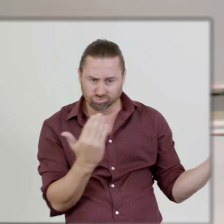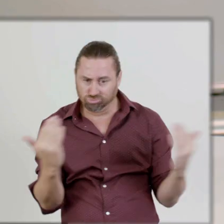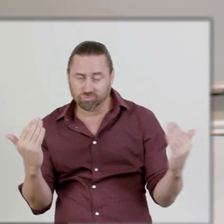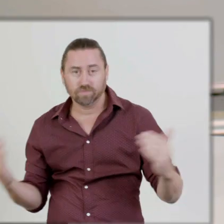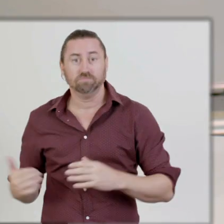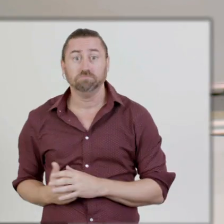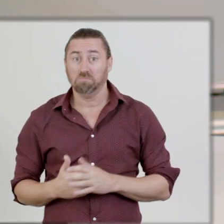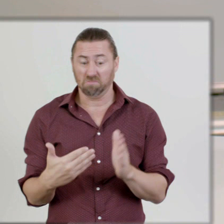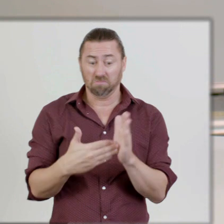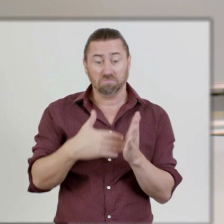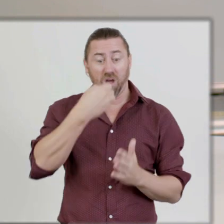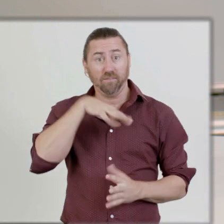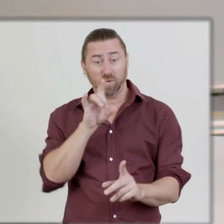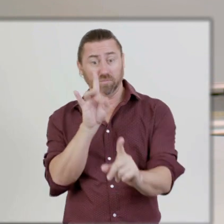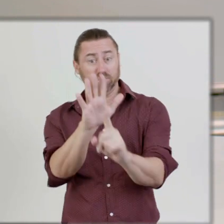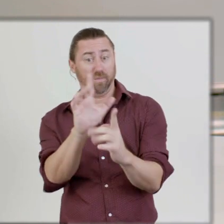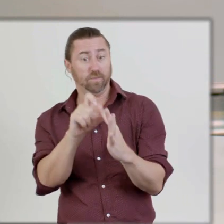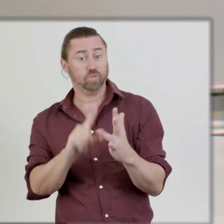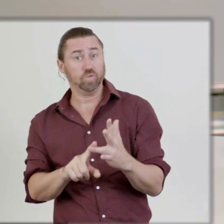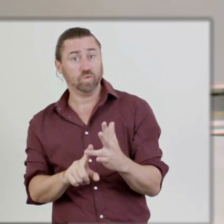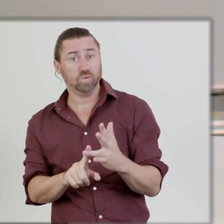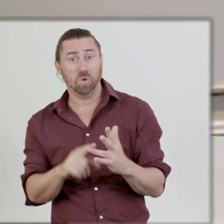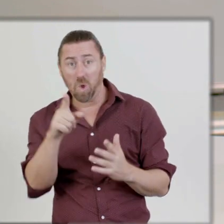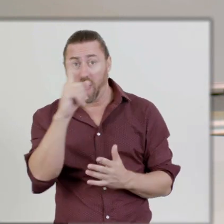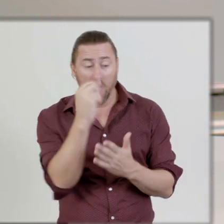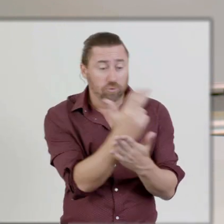Now it's your turn. This afternoon, you might create your own scale model,